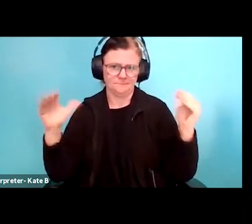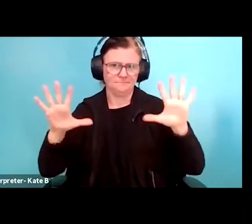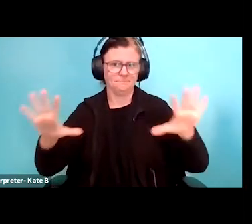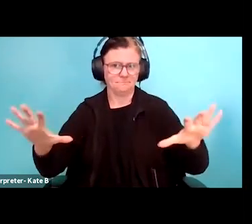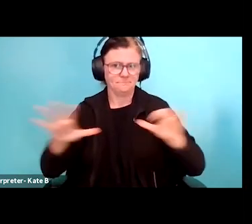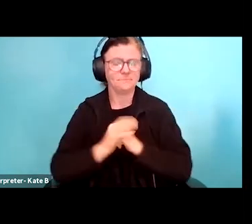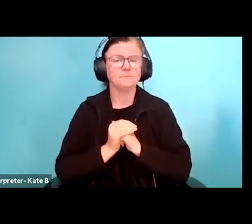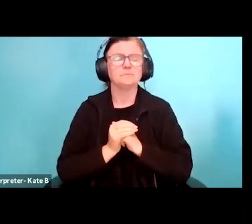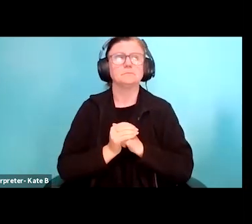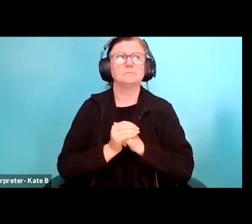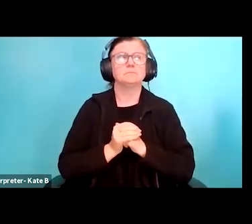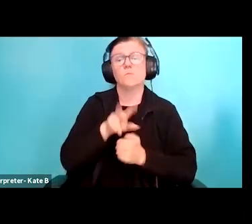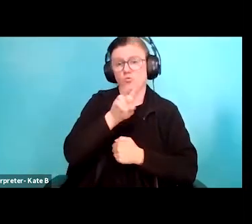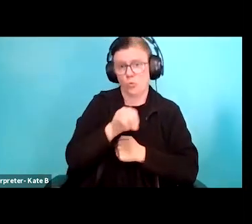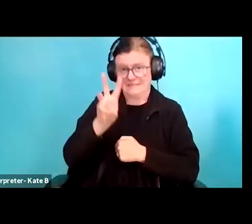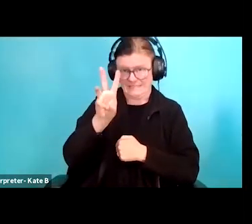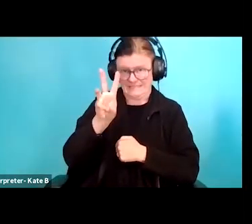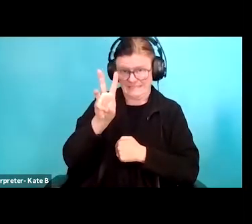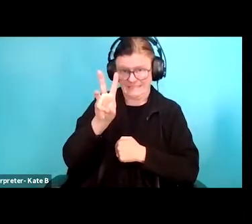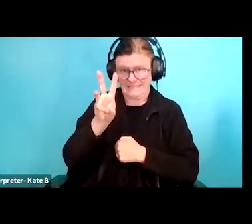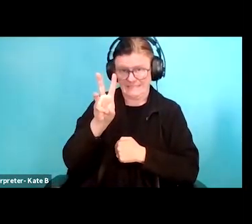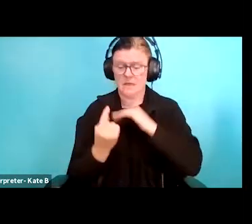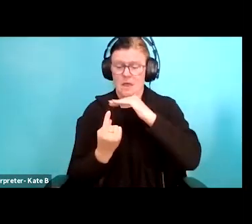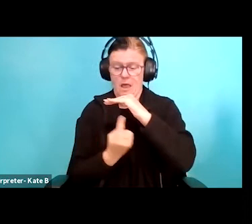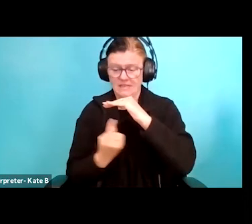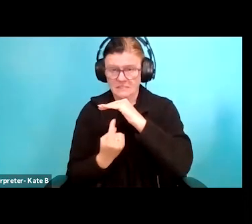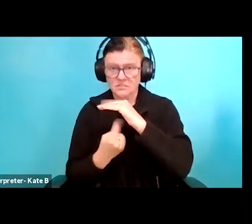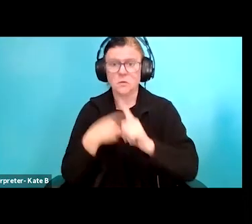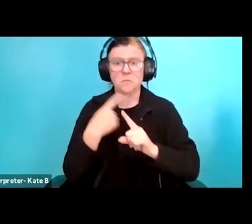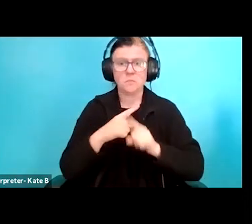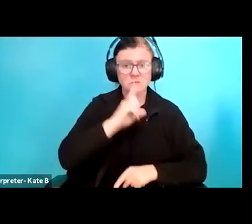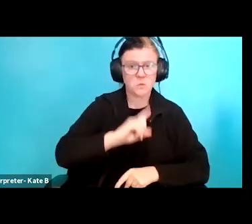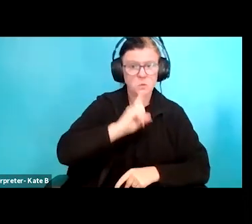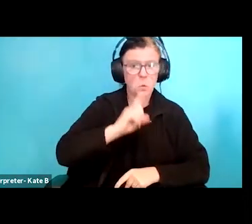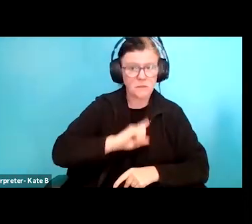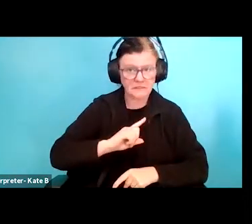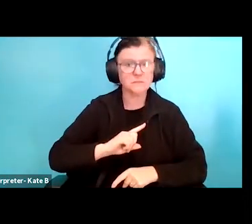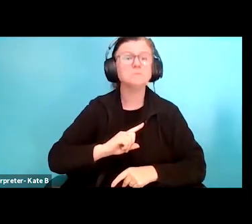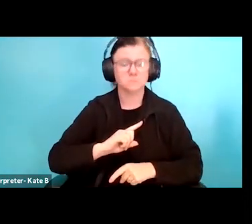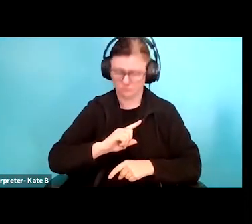In 2006 social isolation and loneliness were both added to the HRS data set